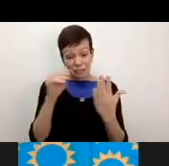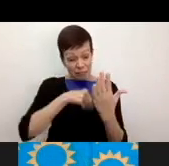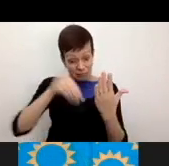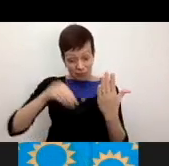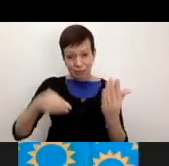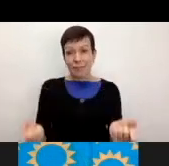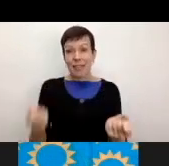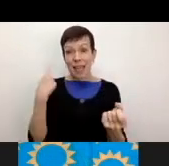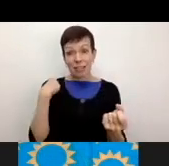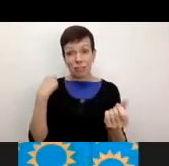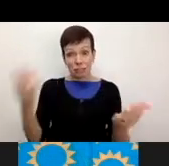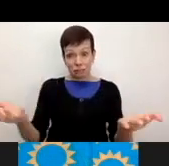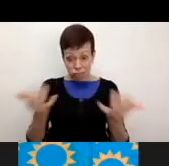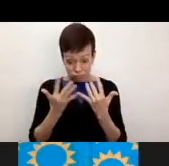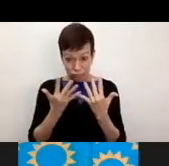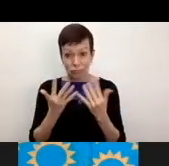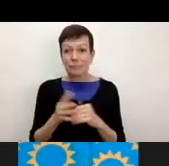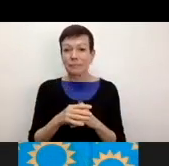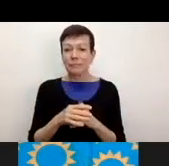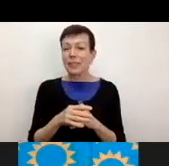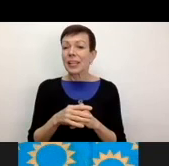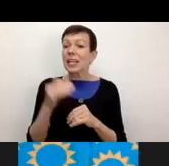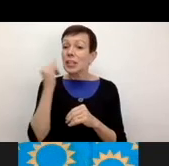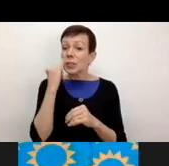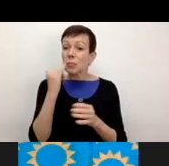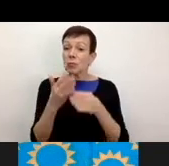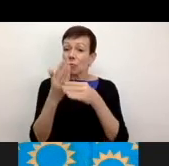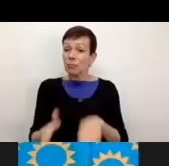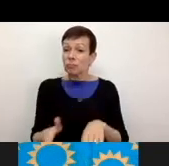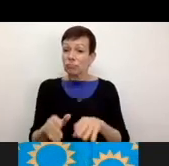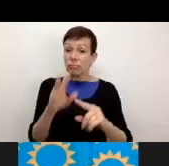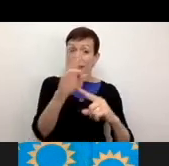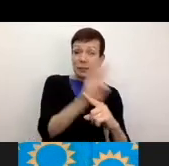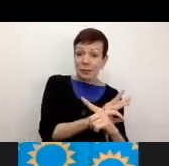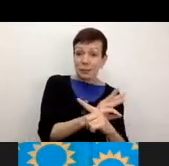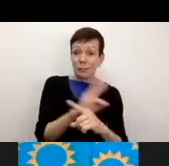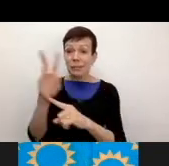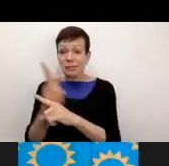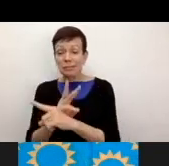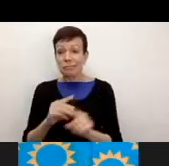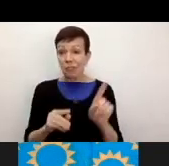And we don't assume that if we were to split that into two intakes, it would be exactly, you know, one 50, one 50.